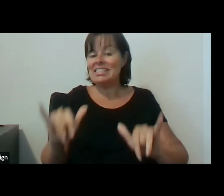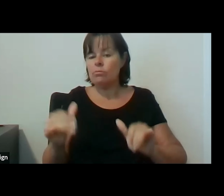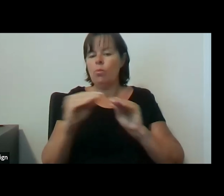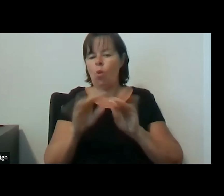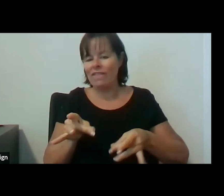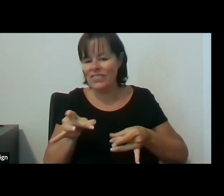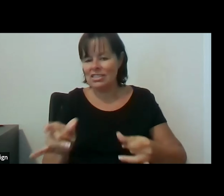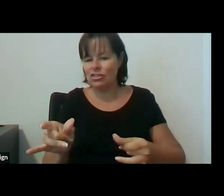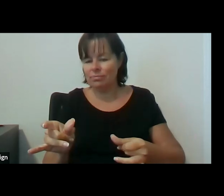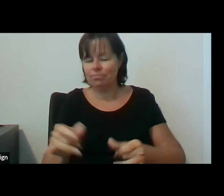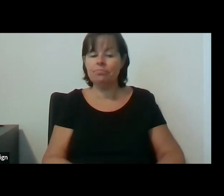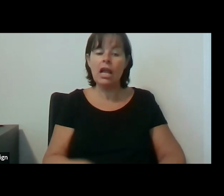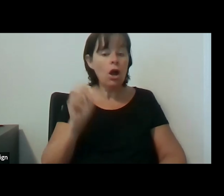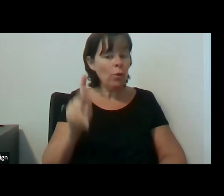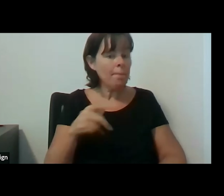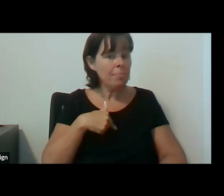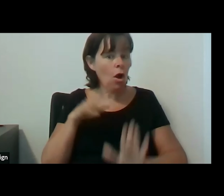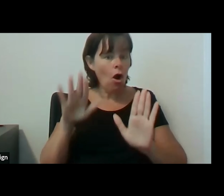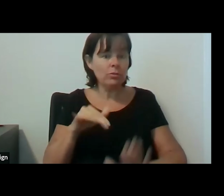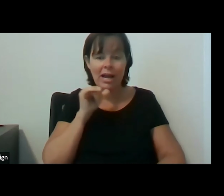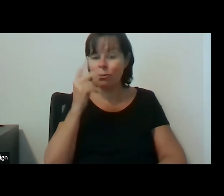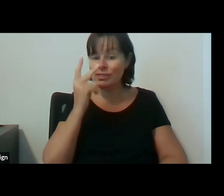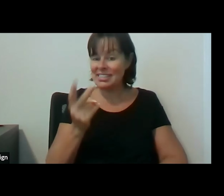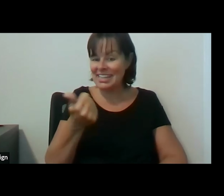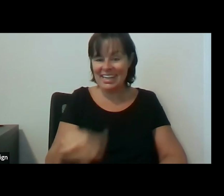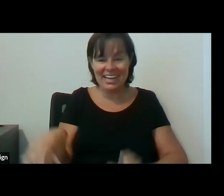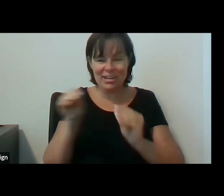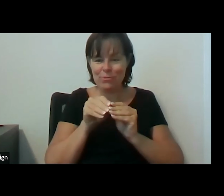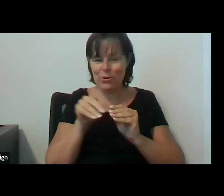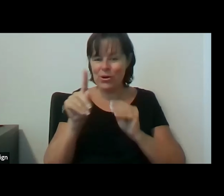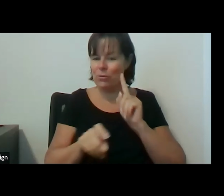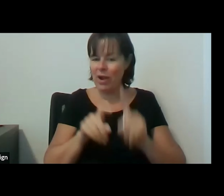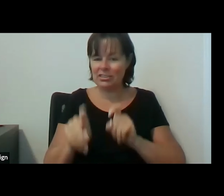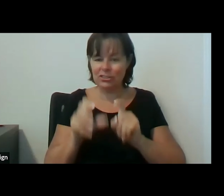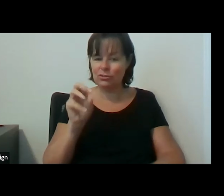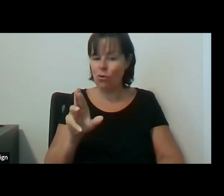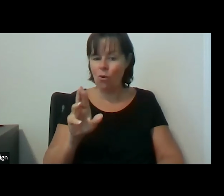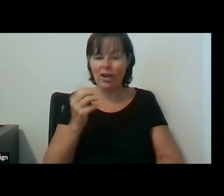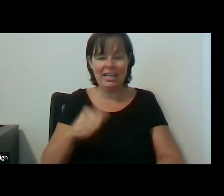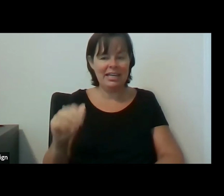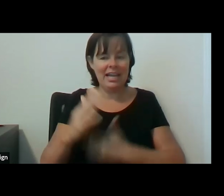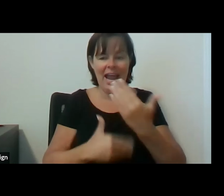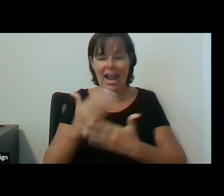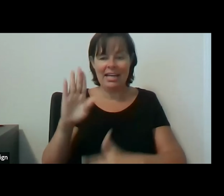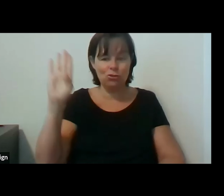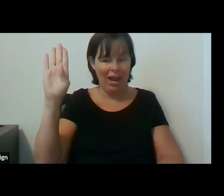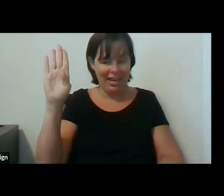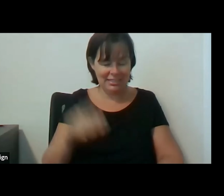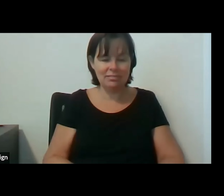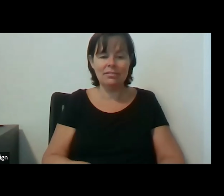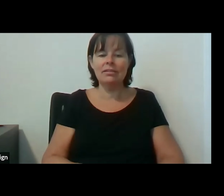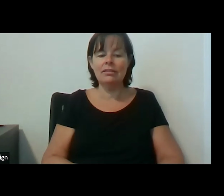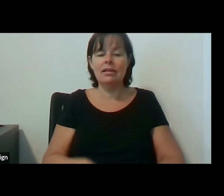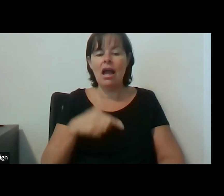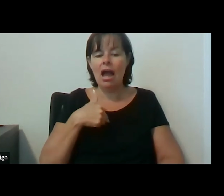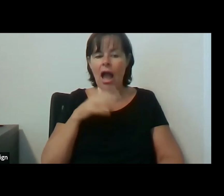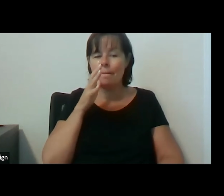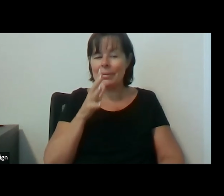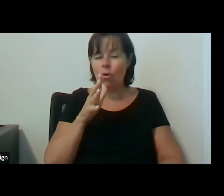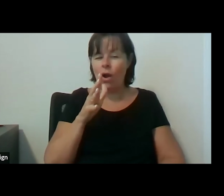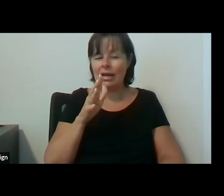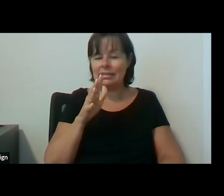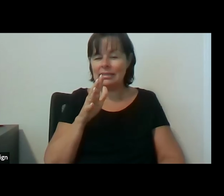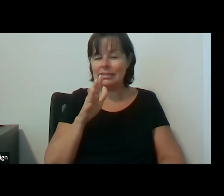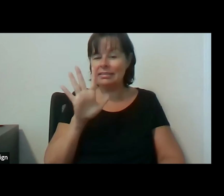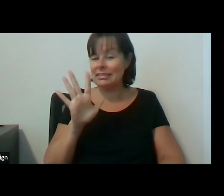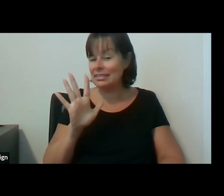awesome i don't see any more questions or hands phrased um I'm going to give it five four